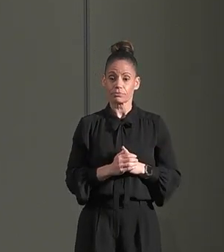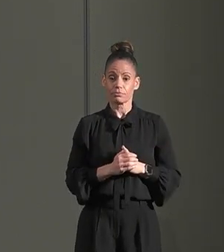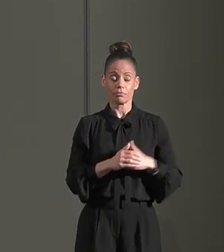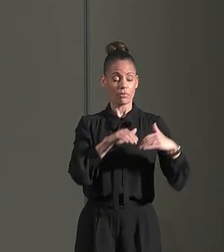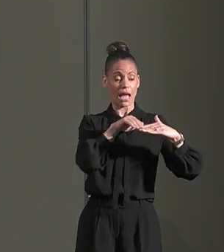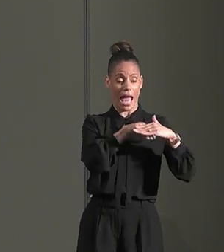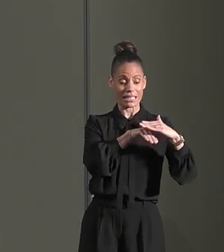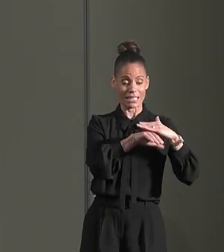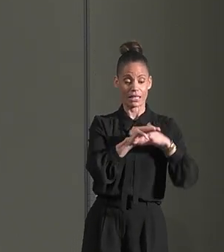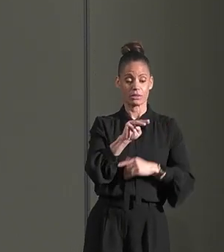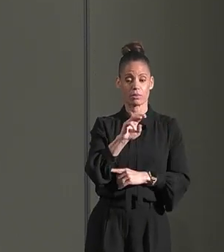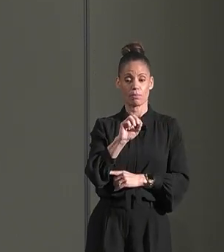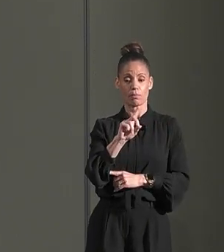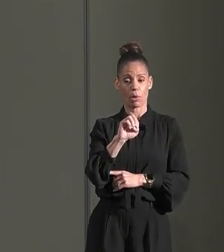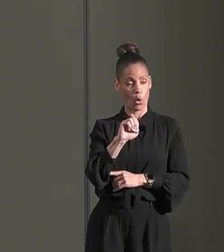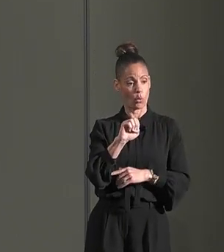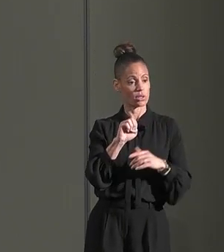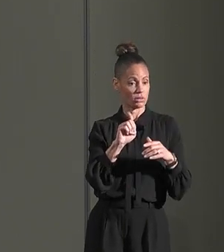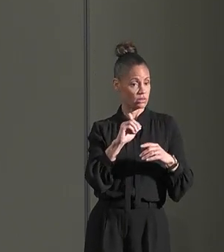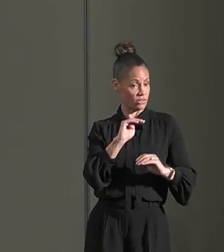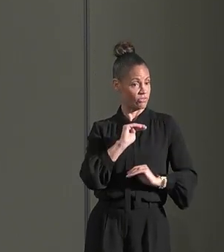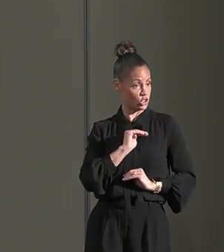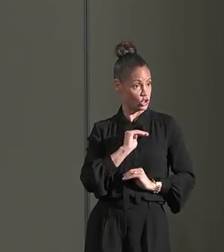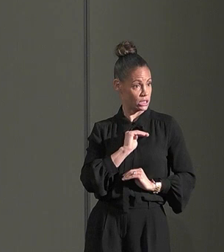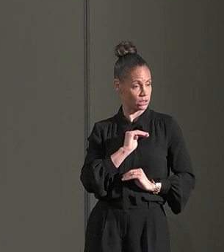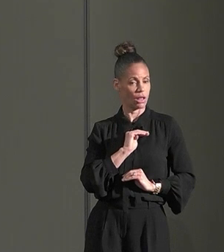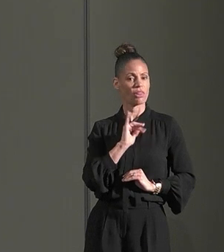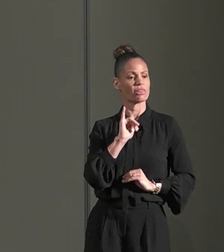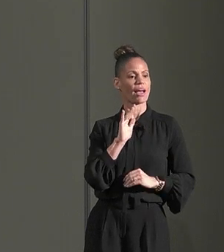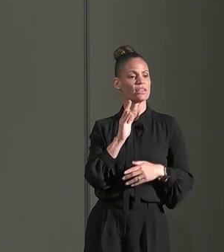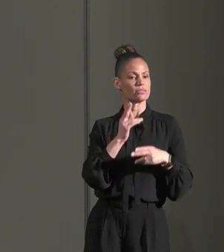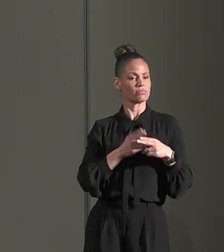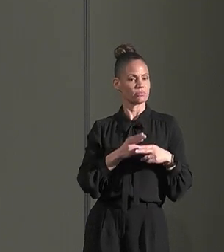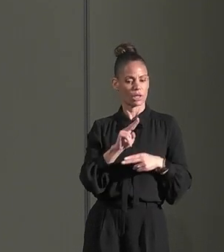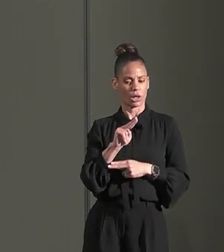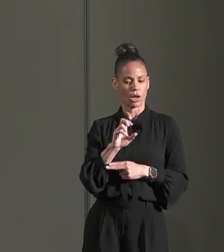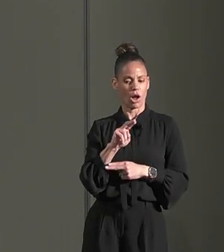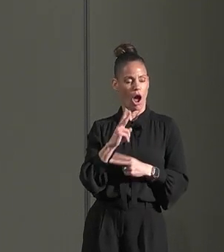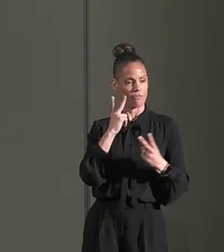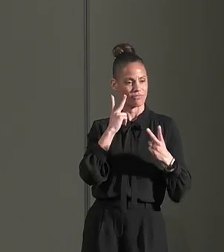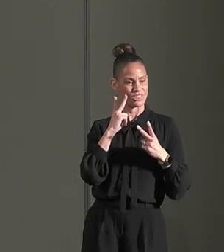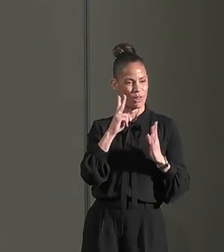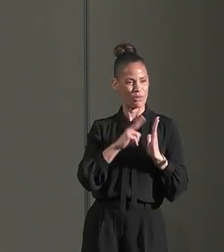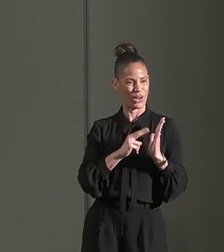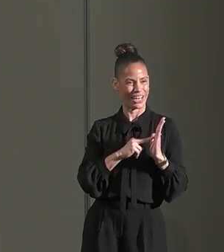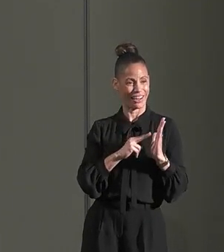sufficient is a part of something known as non-visual reading. Text-to-speech, audio,